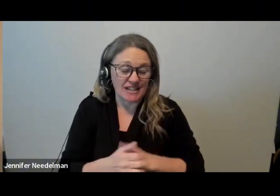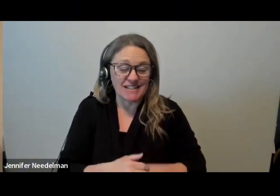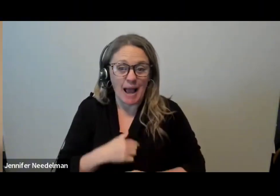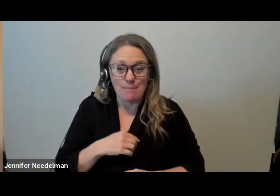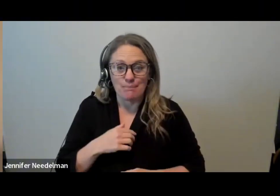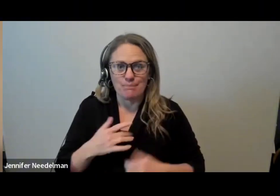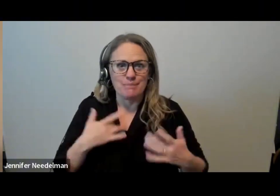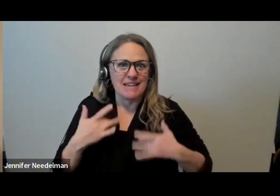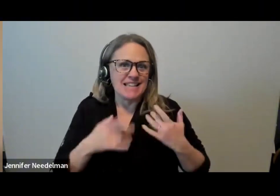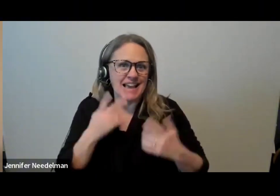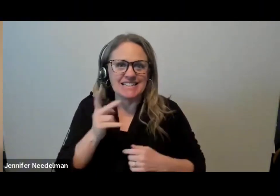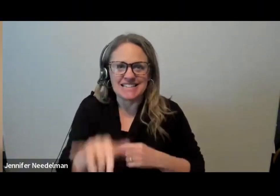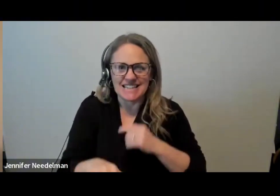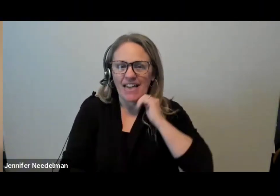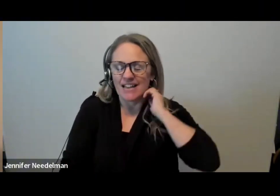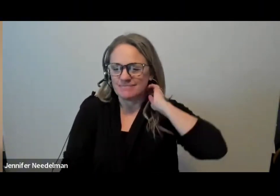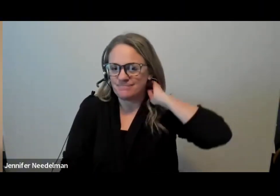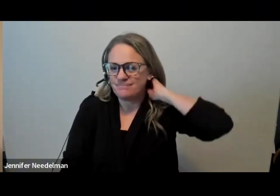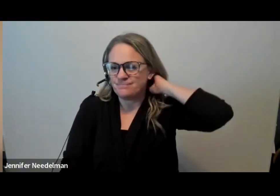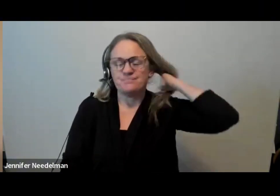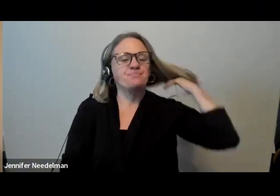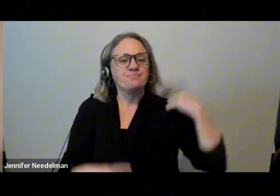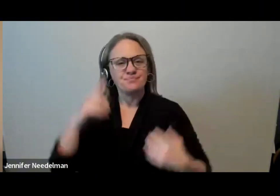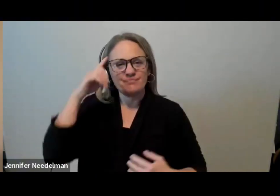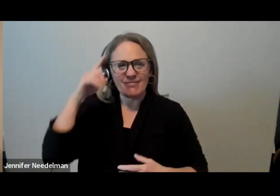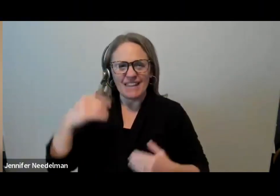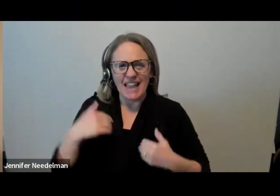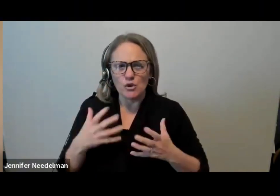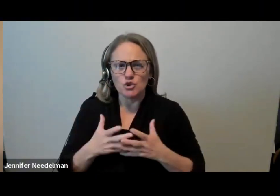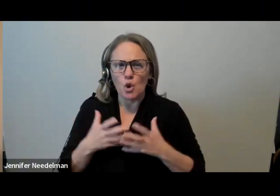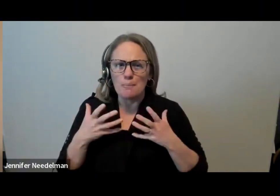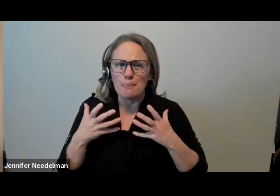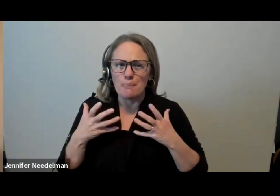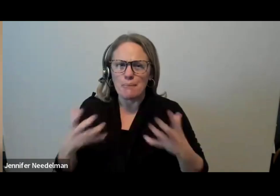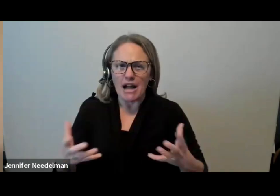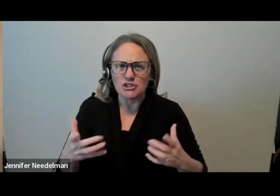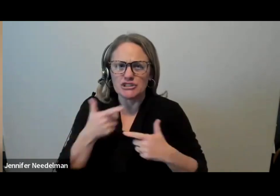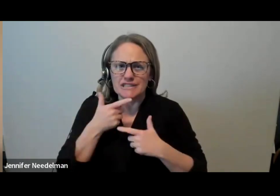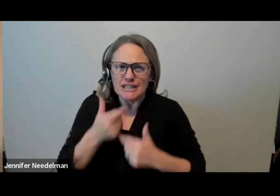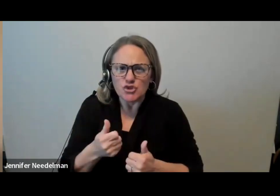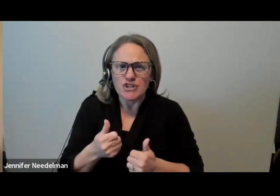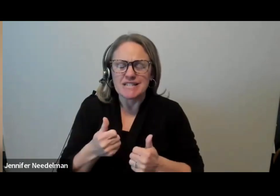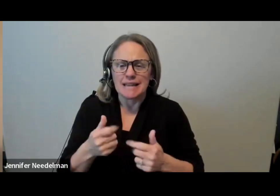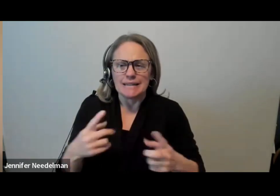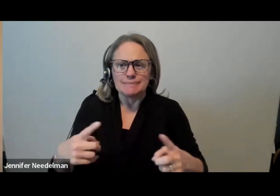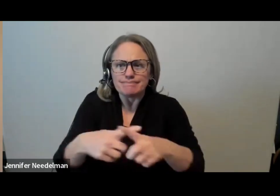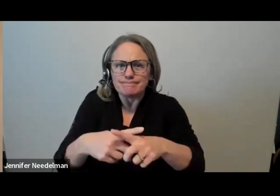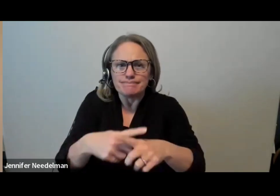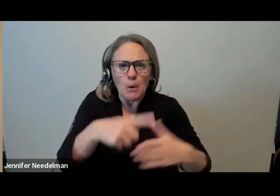And I think that there's, so much like interesting intersection between what we do, Jordan.